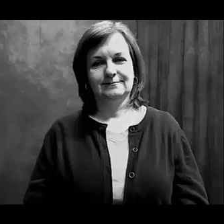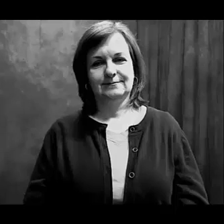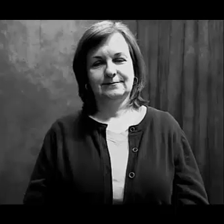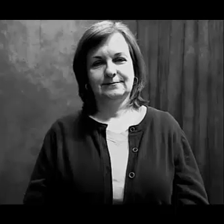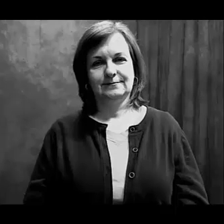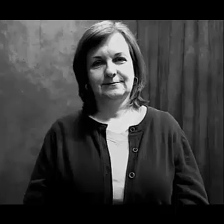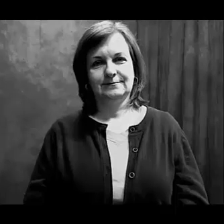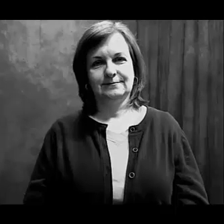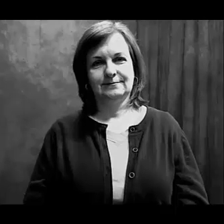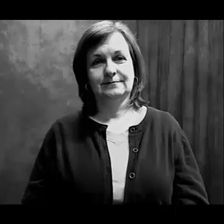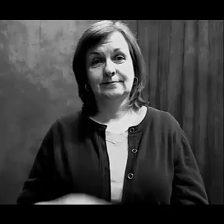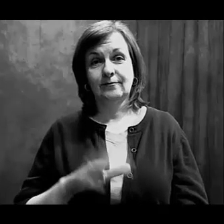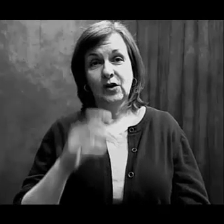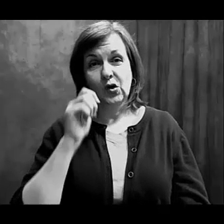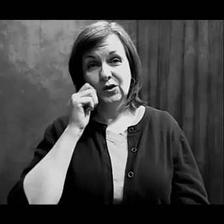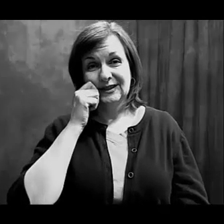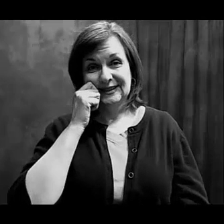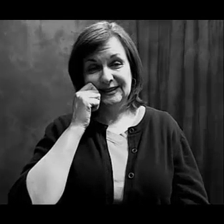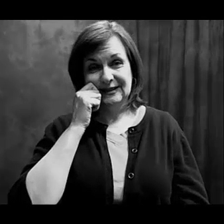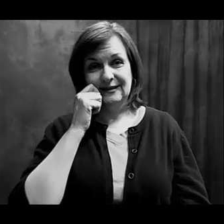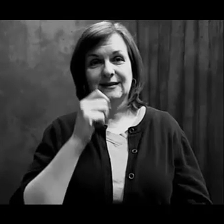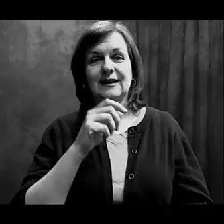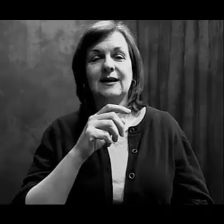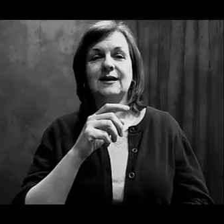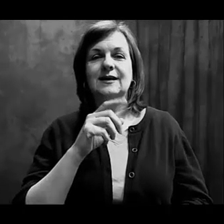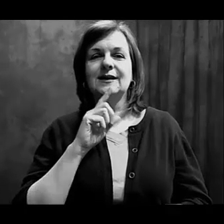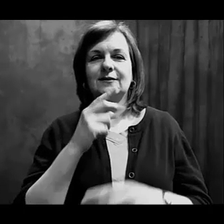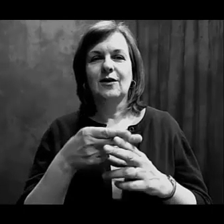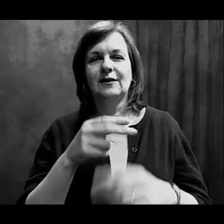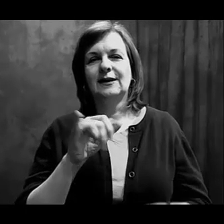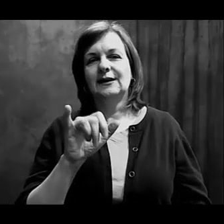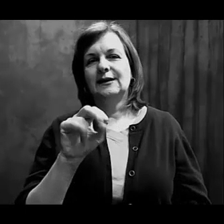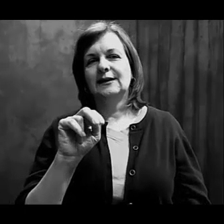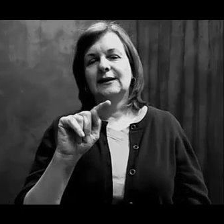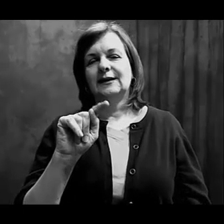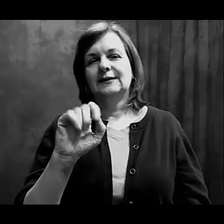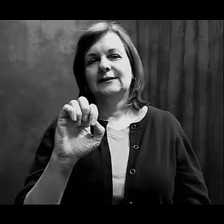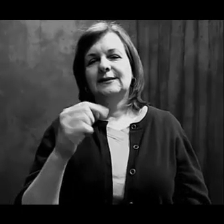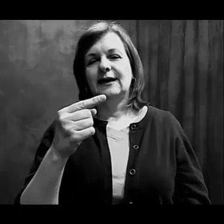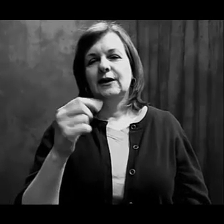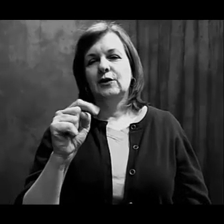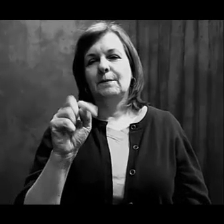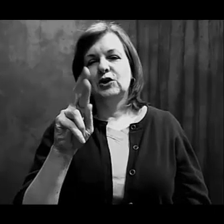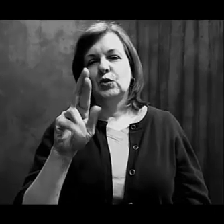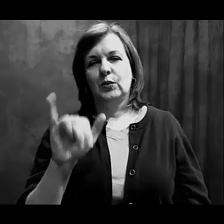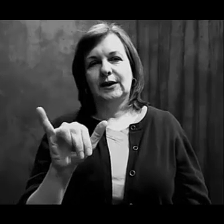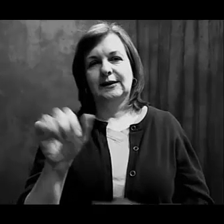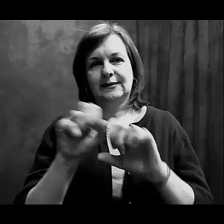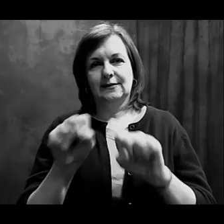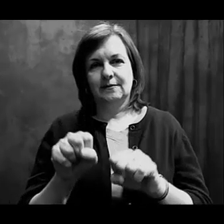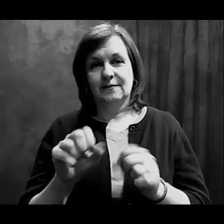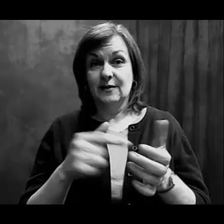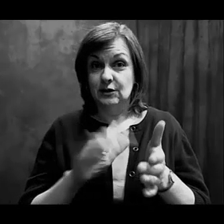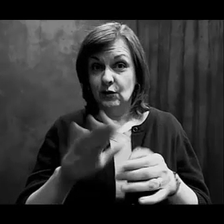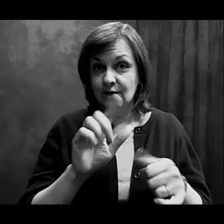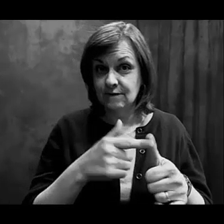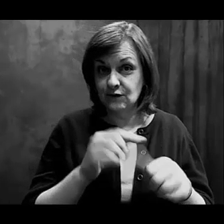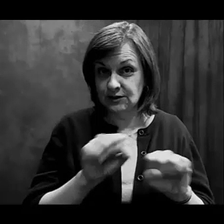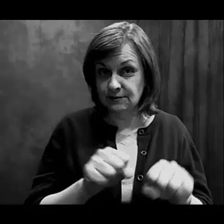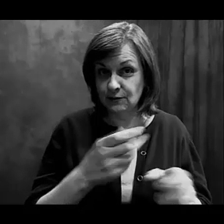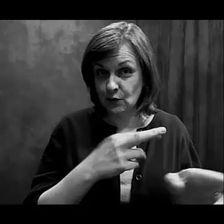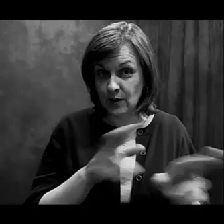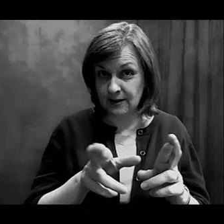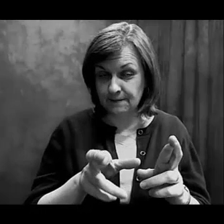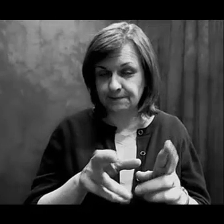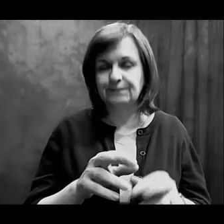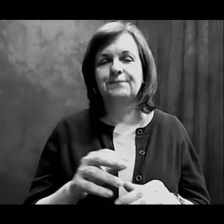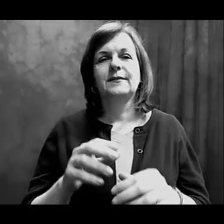So your skin itself we said it's your integumentary system -- so this is your first system! are you ready!?!